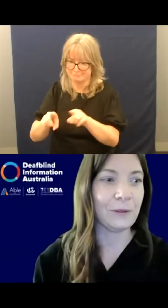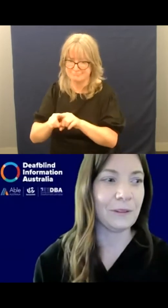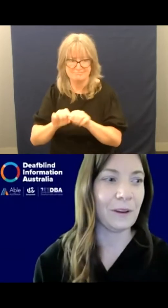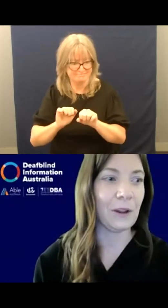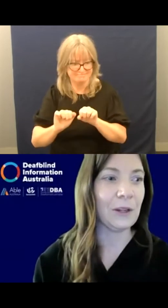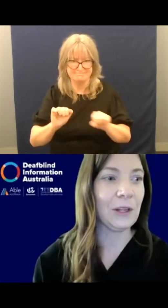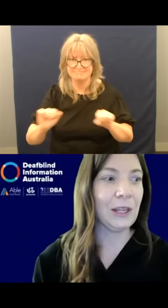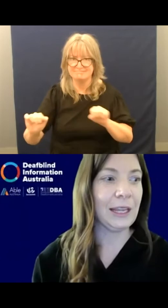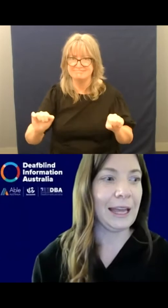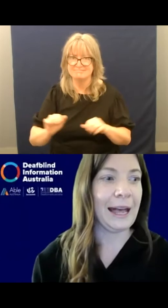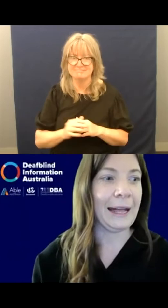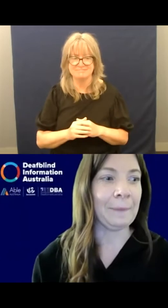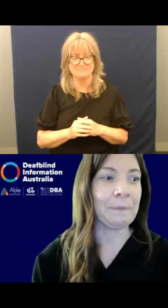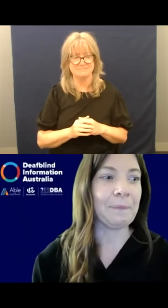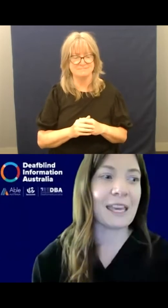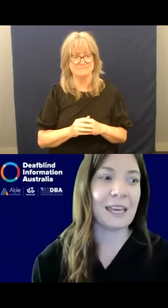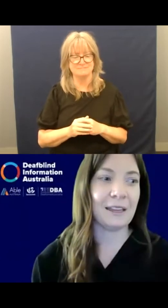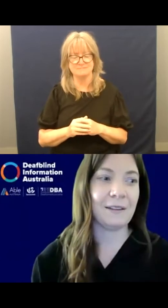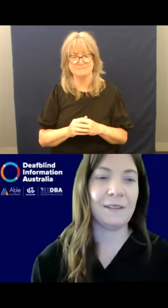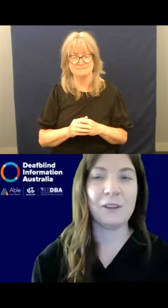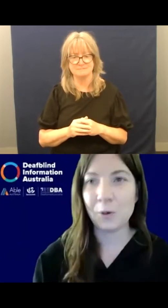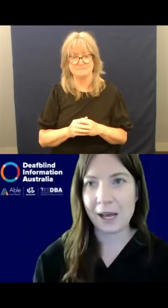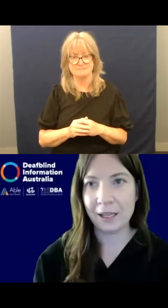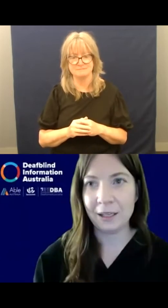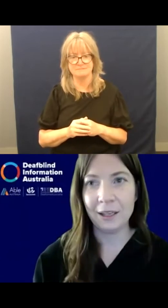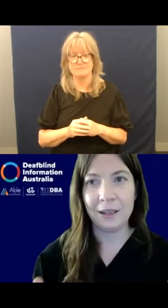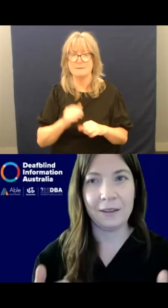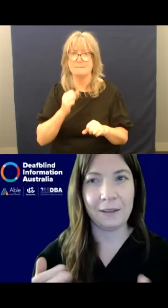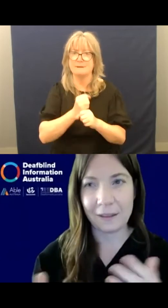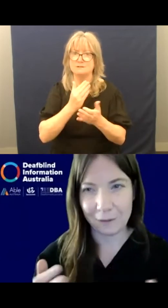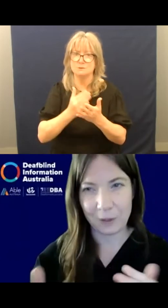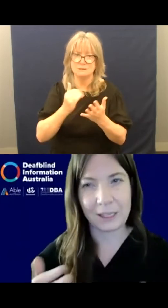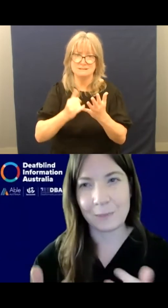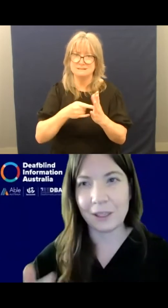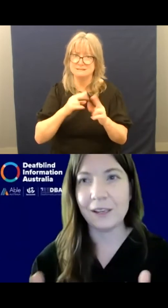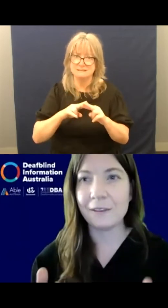So making it secure, there's a sense of predictability as well.